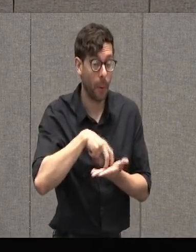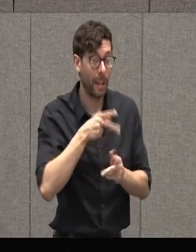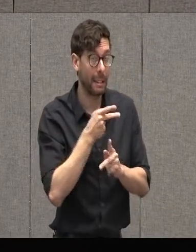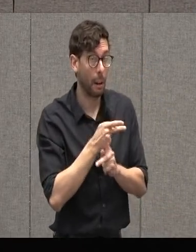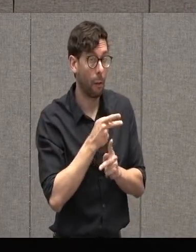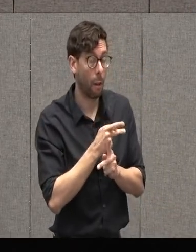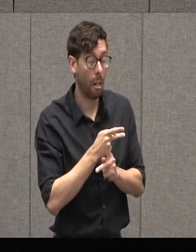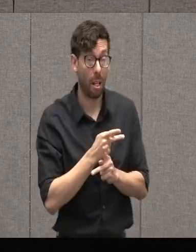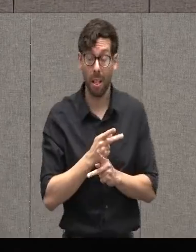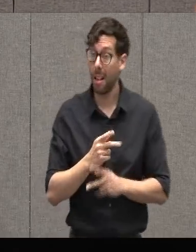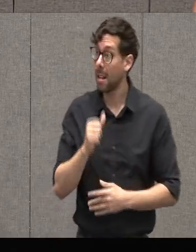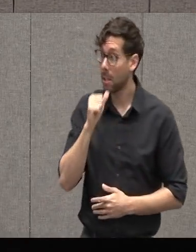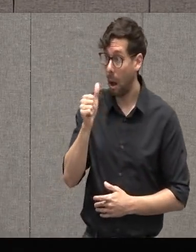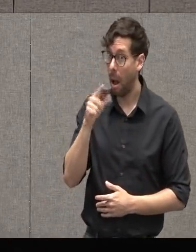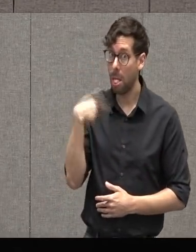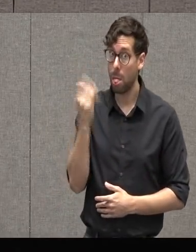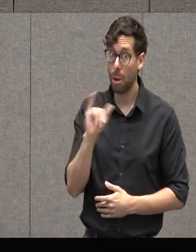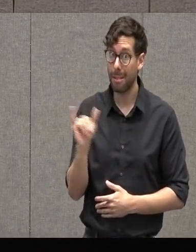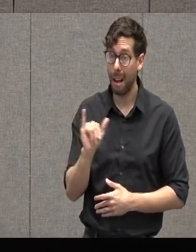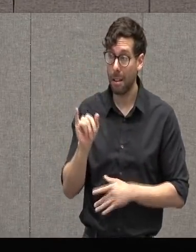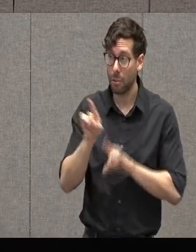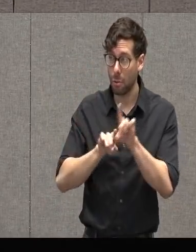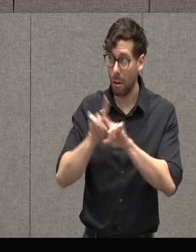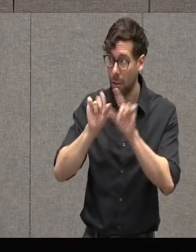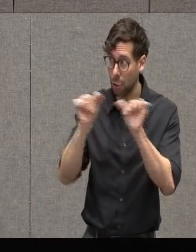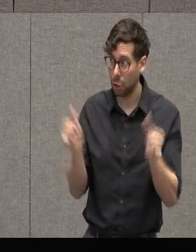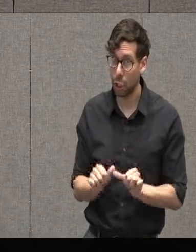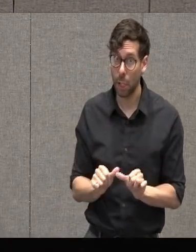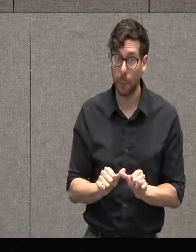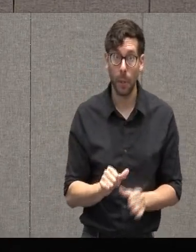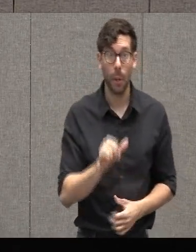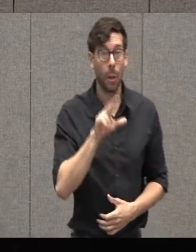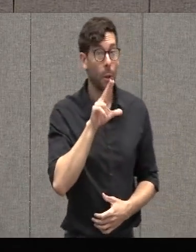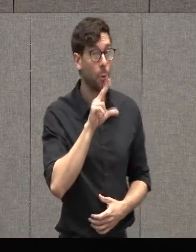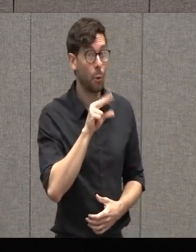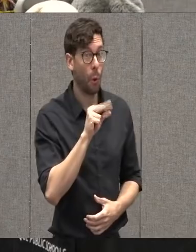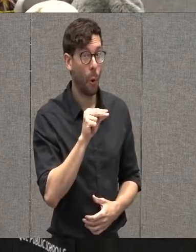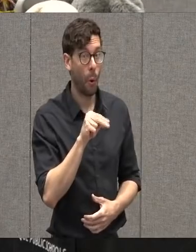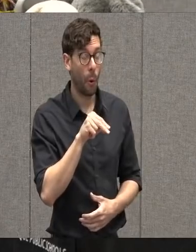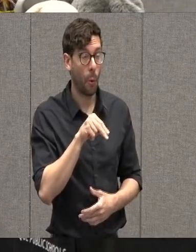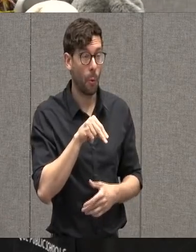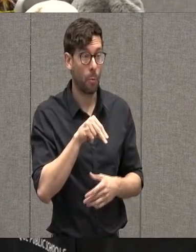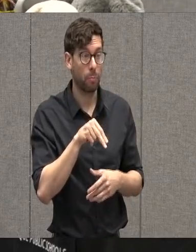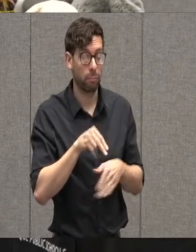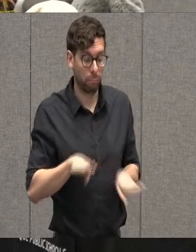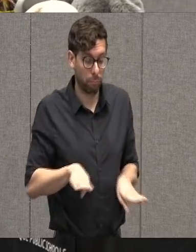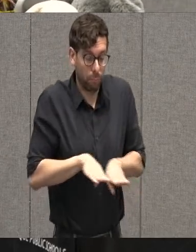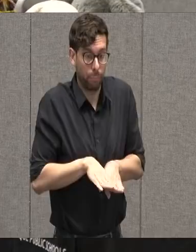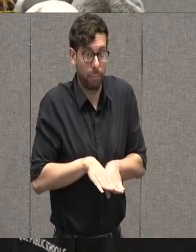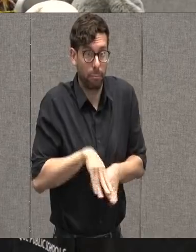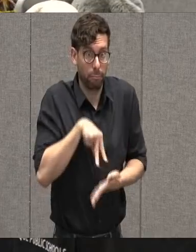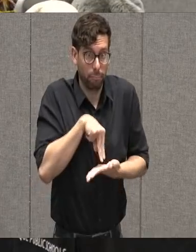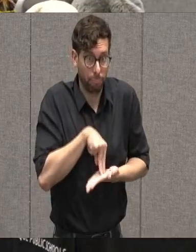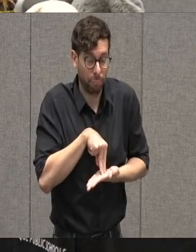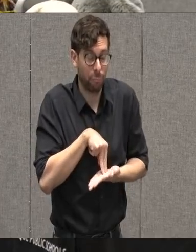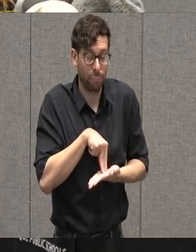No, you come down with your legs together, just like this. Can you show me one? Absolutely. Here we go.